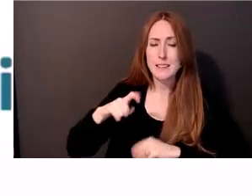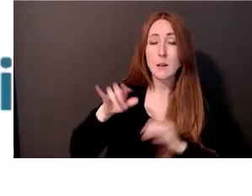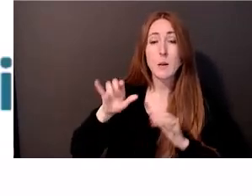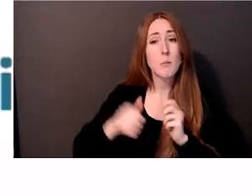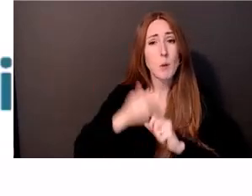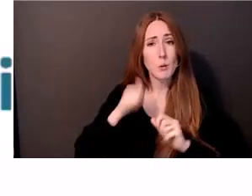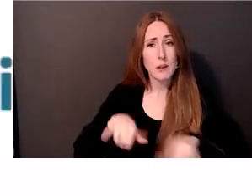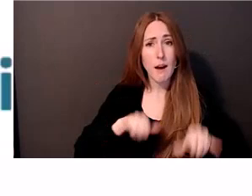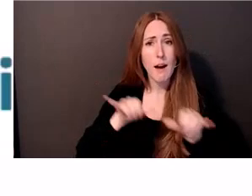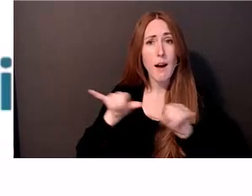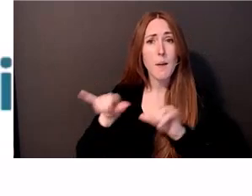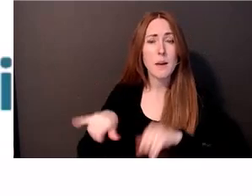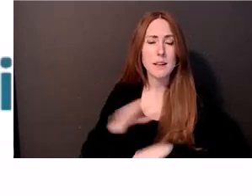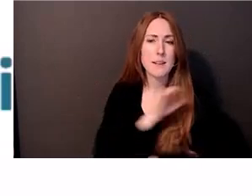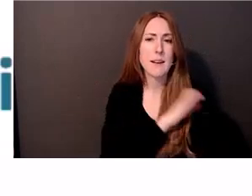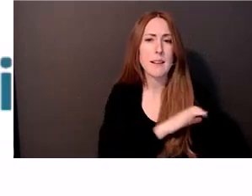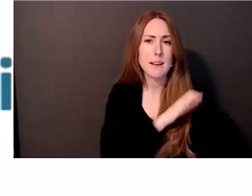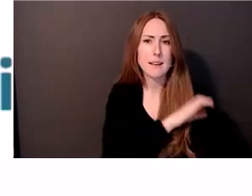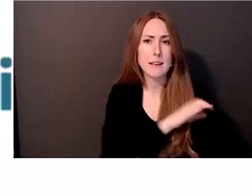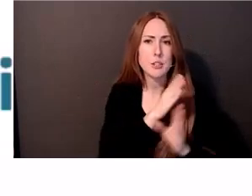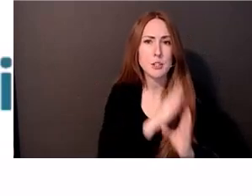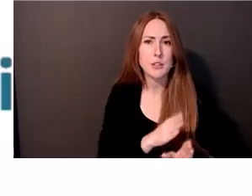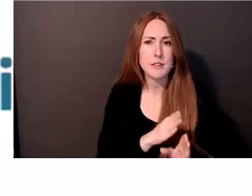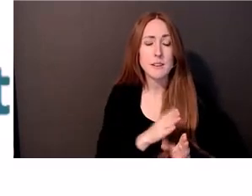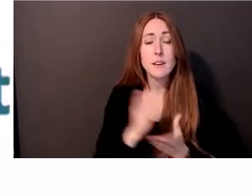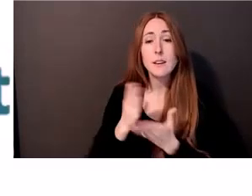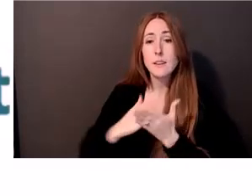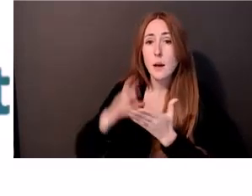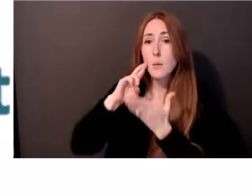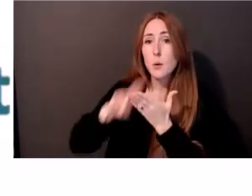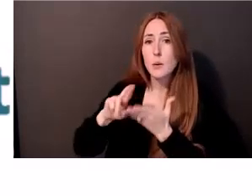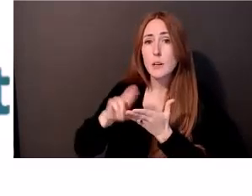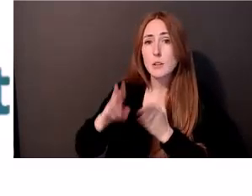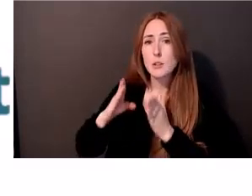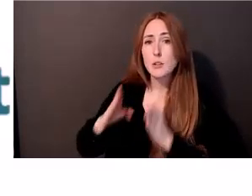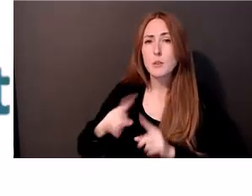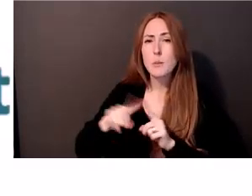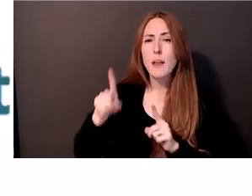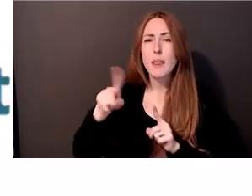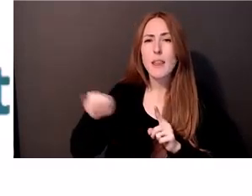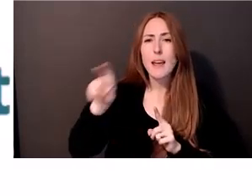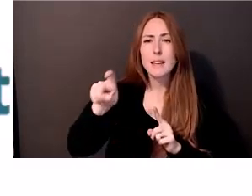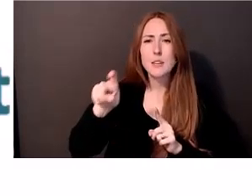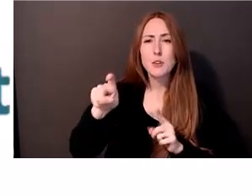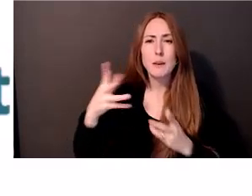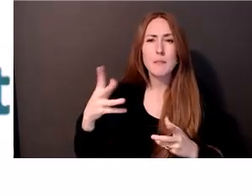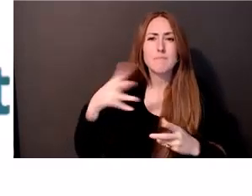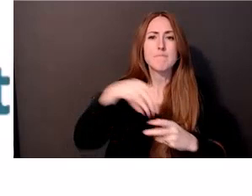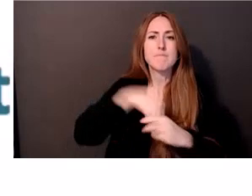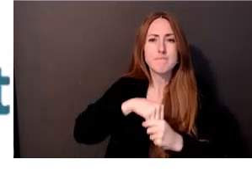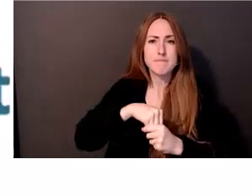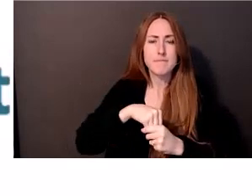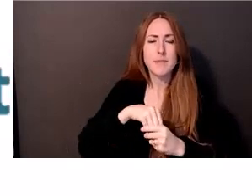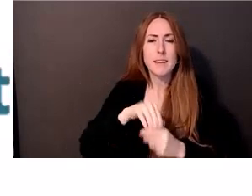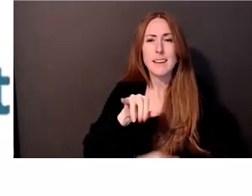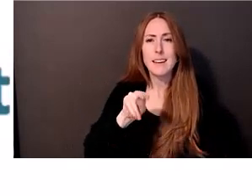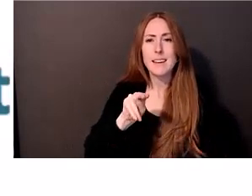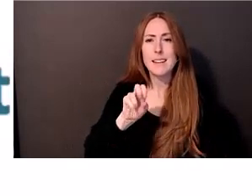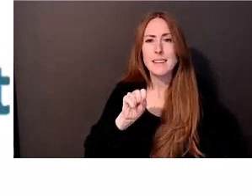But they need to be insider in their clinical contexts. Then in term of titles, knowledge brokers